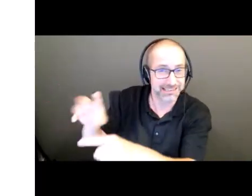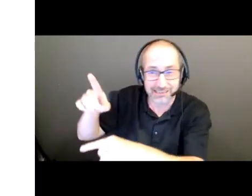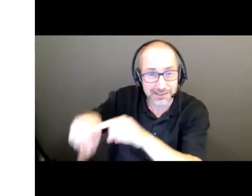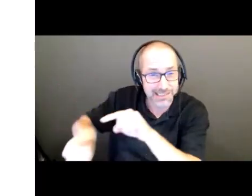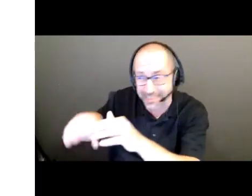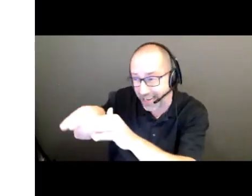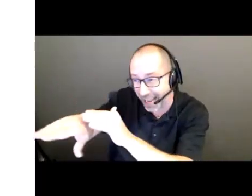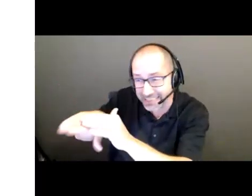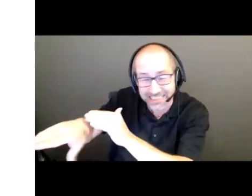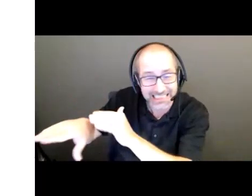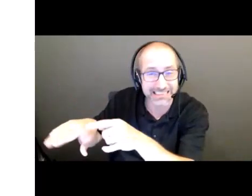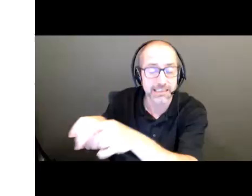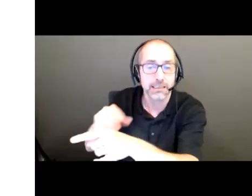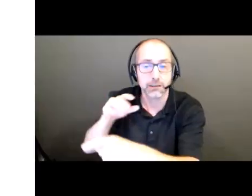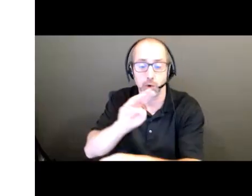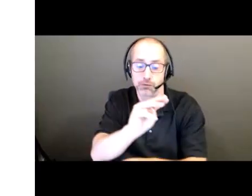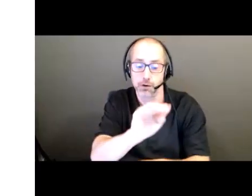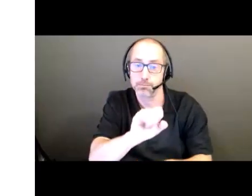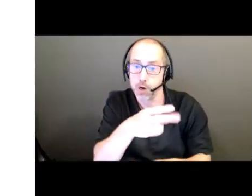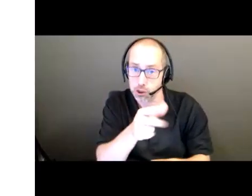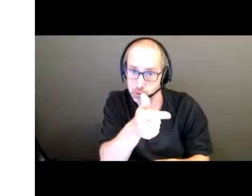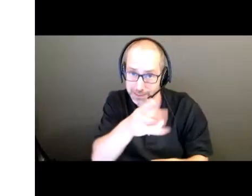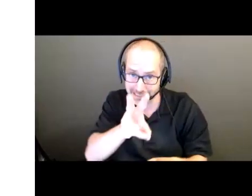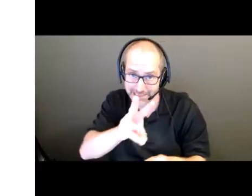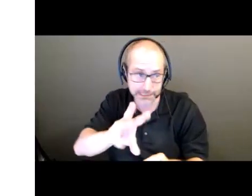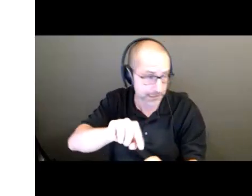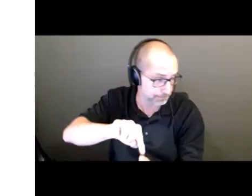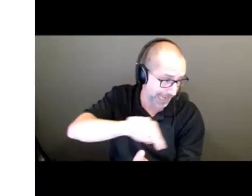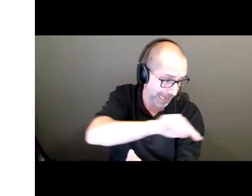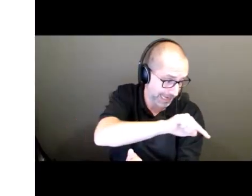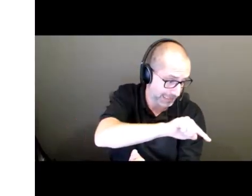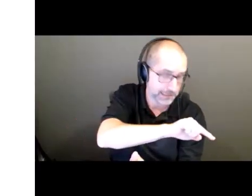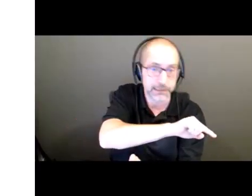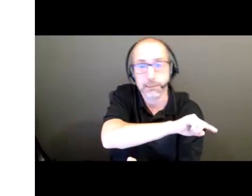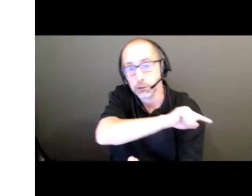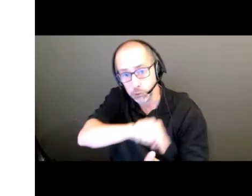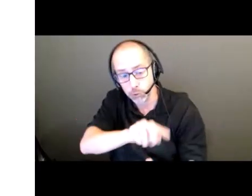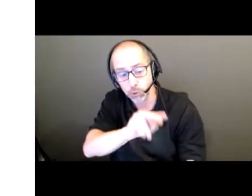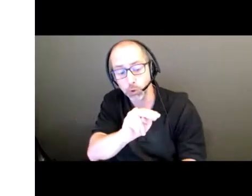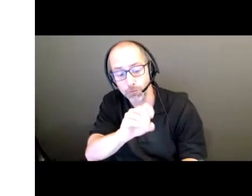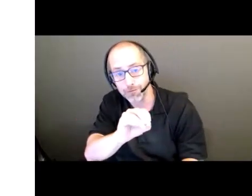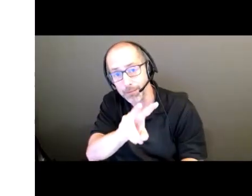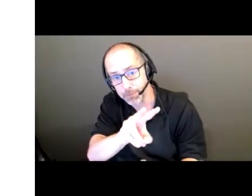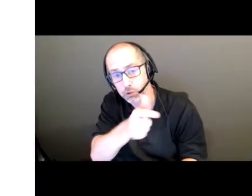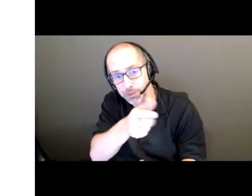incurred between March 26th and November 26th, 2025 on an exceptional basis.